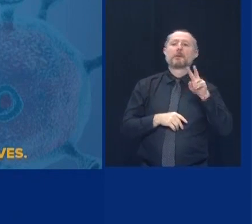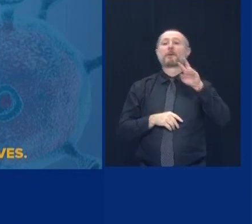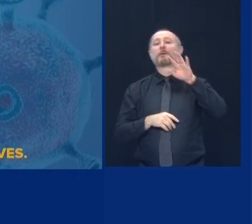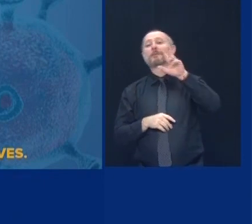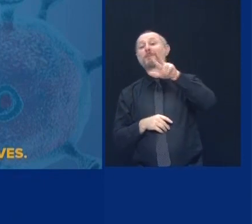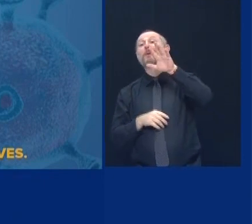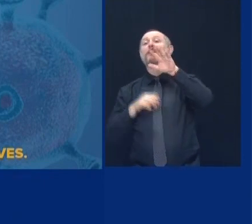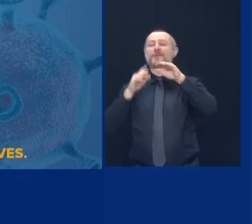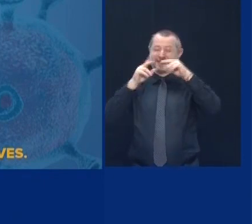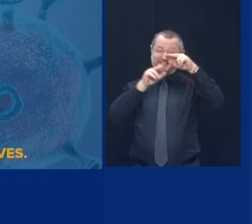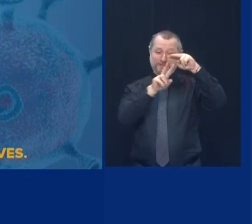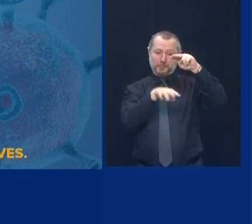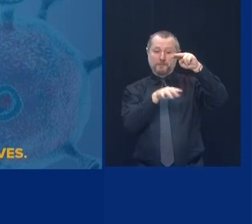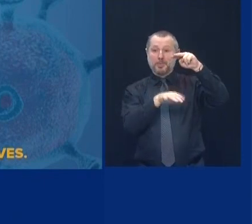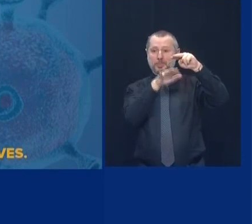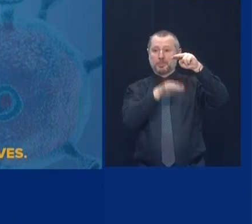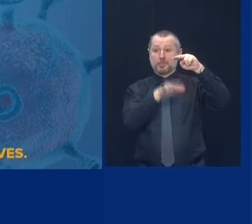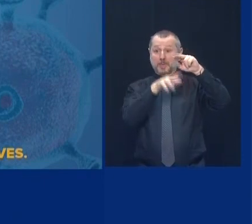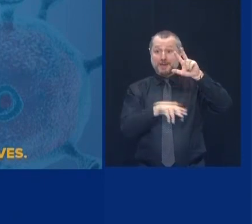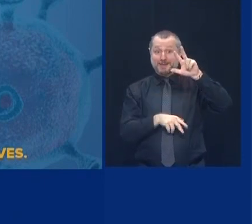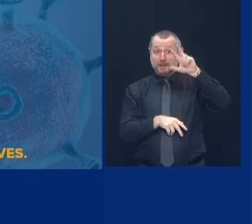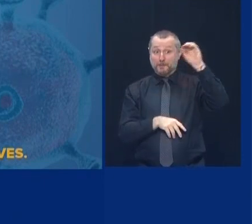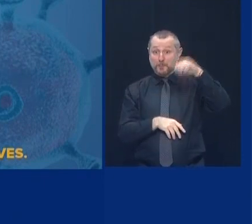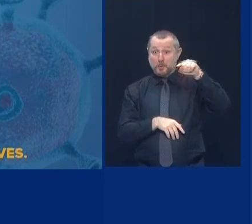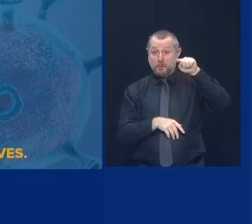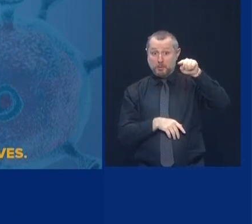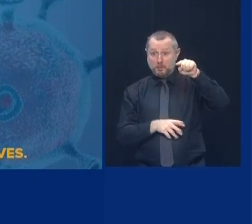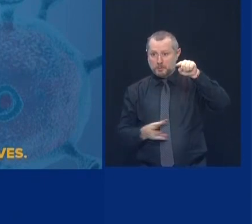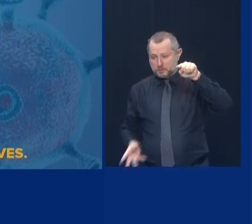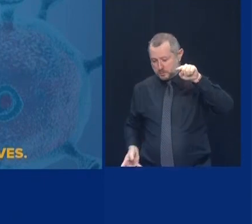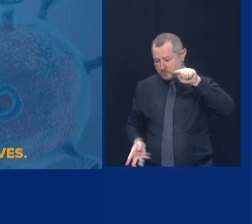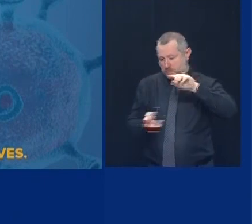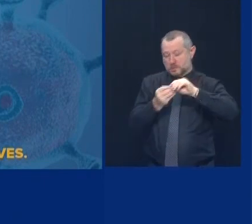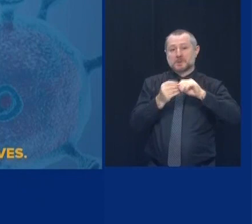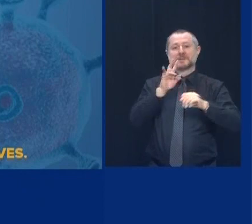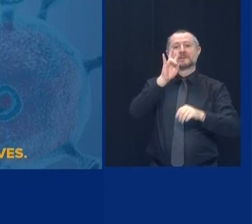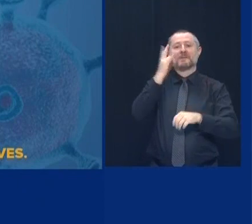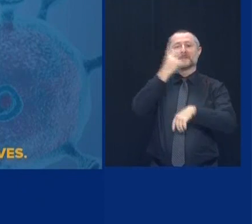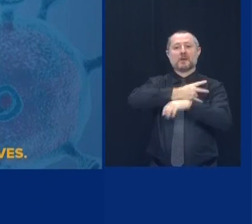THE NUMBER BOUNCES LIKE A BASKETBALL GOING DOWN THE qCOURT,ok